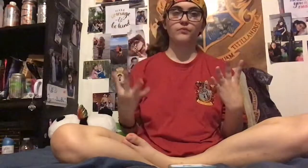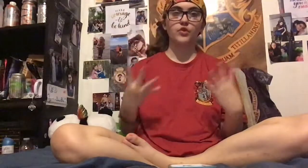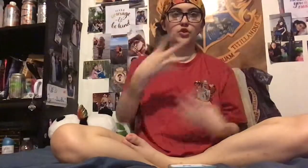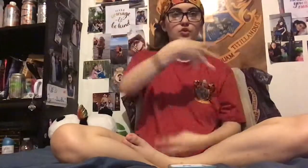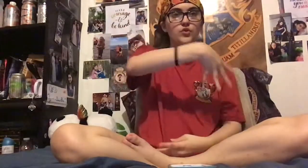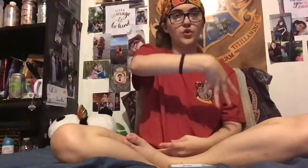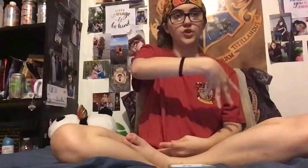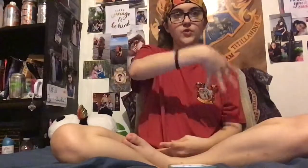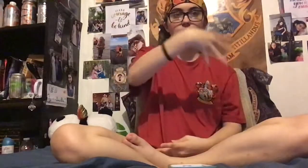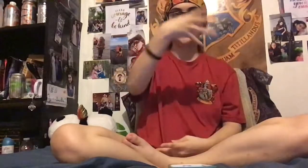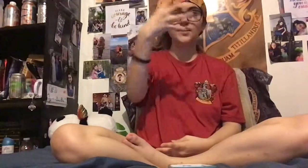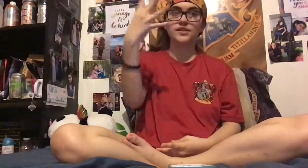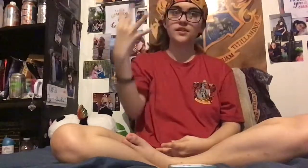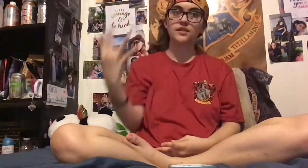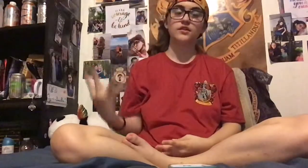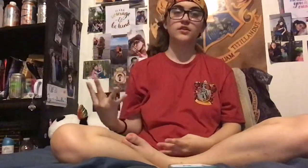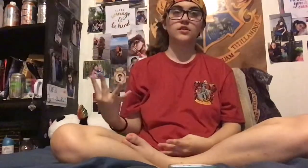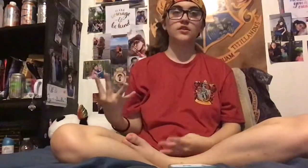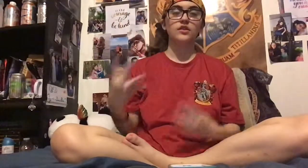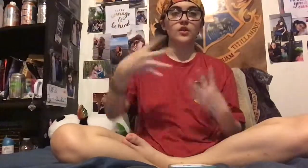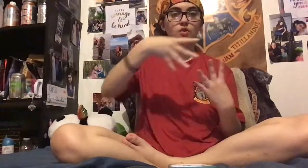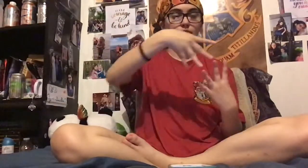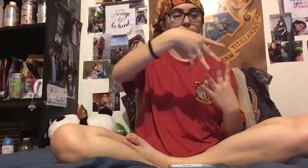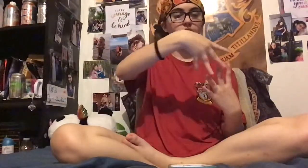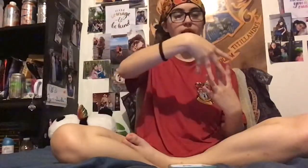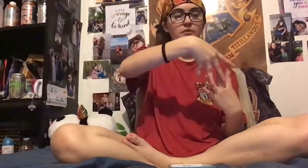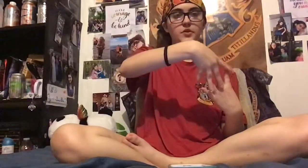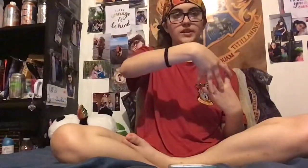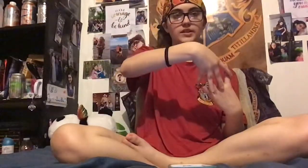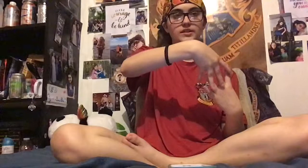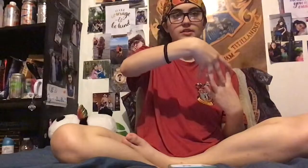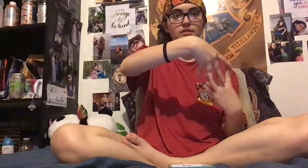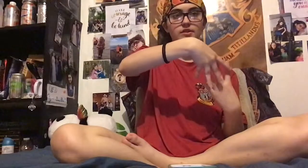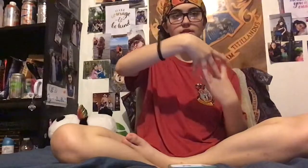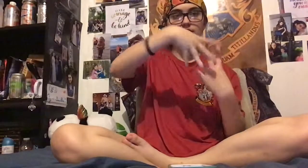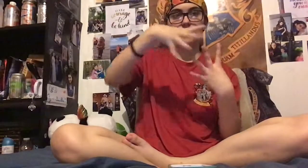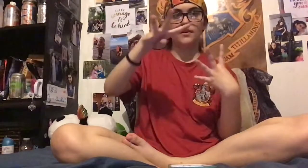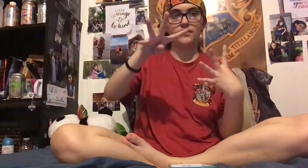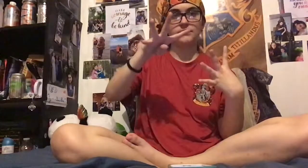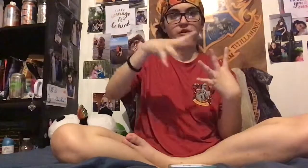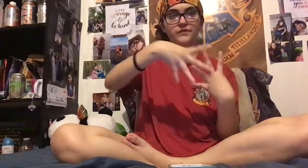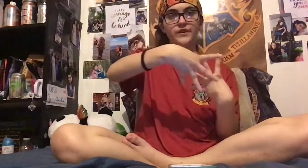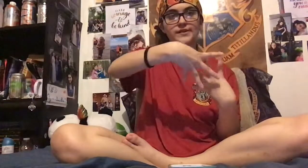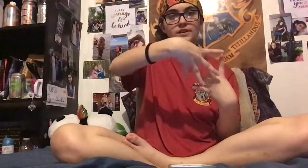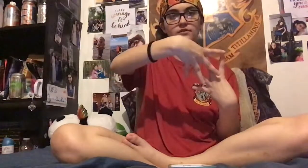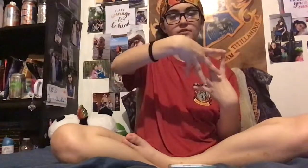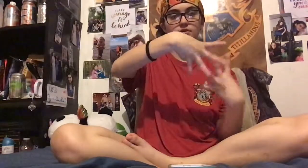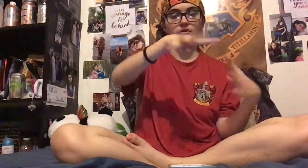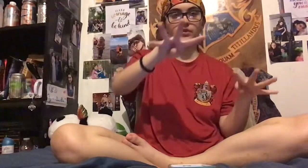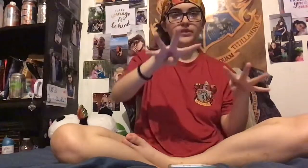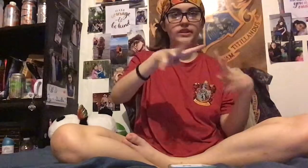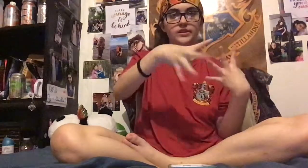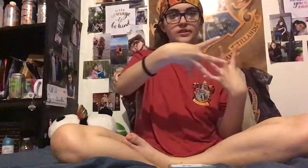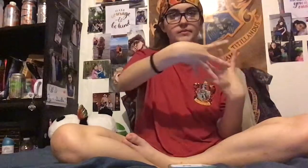You could do this But I'm doing this so it's spread your fingers out. You look ridiculous, but